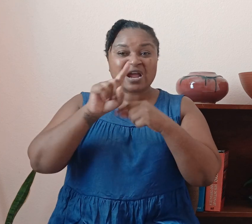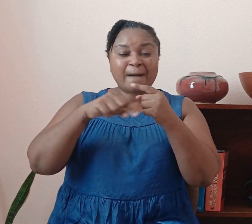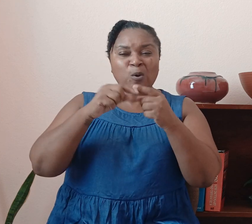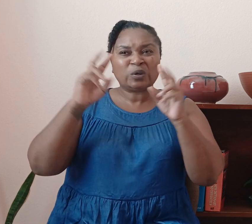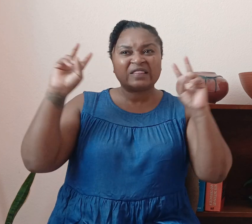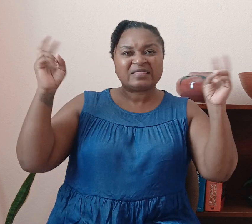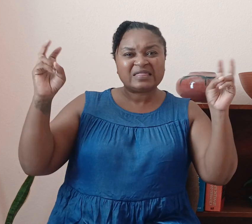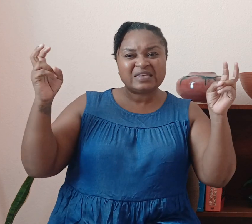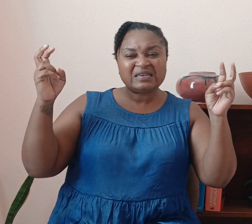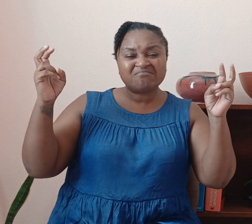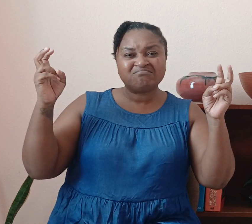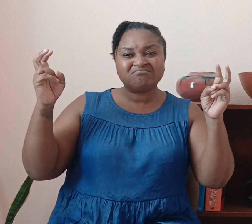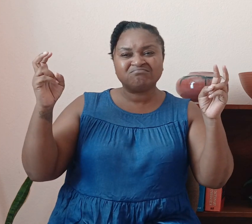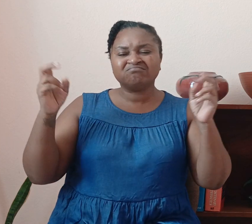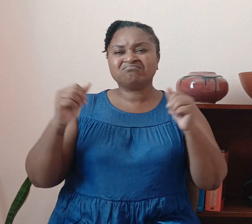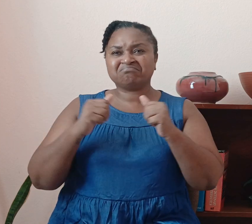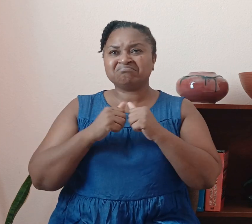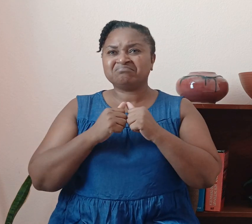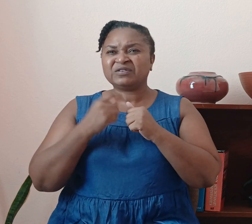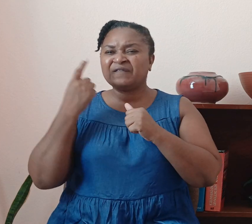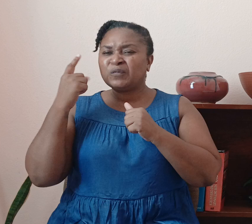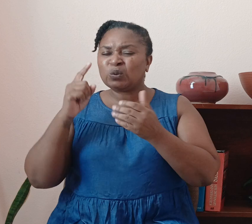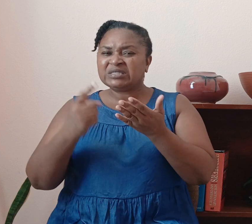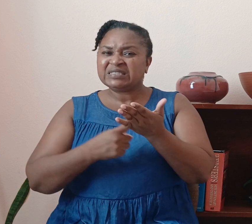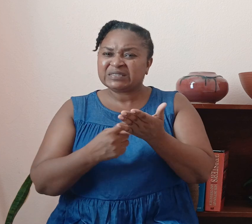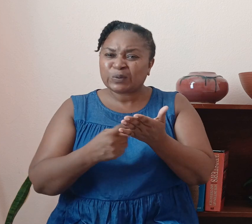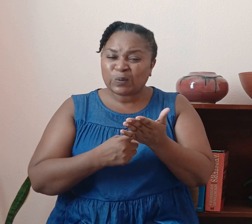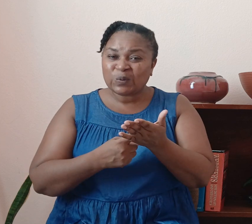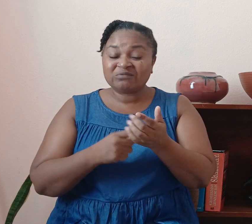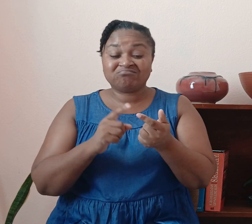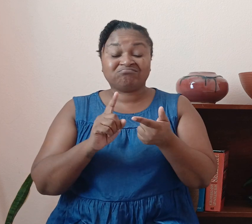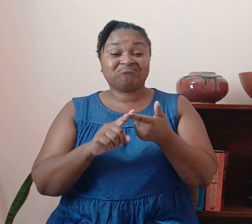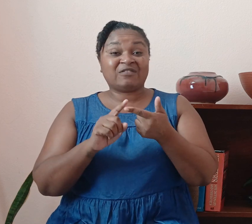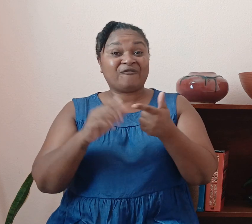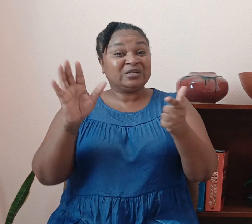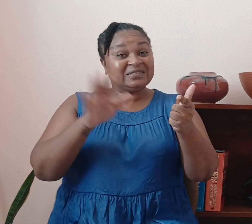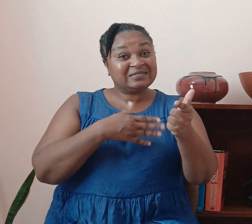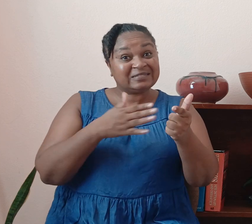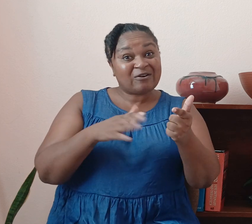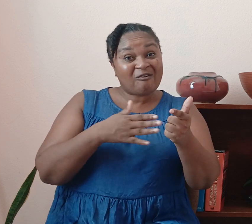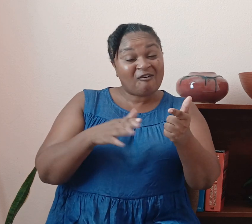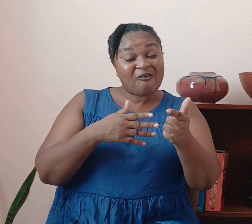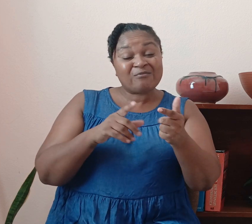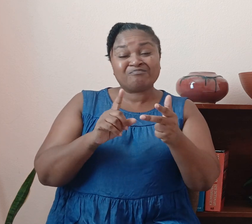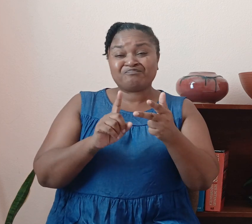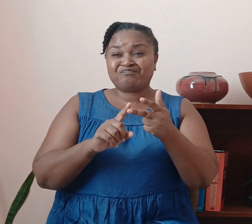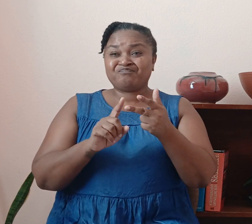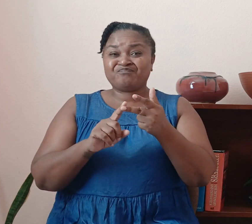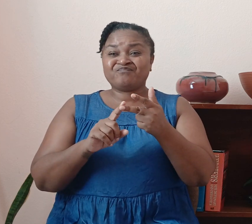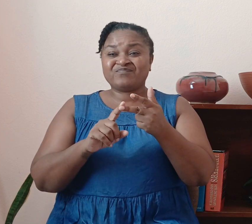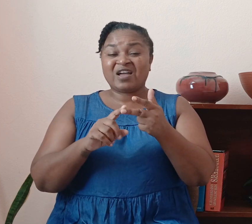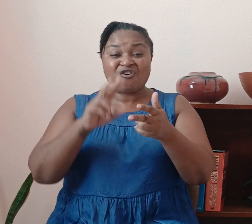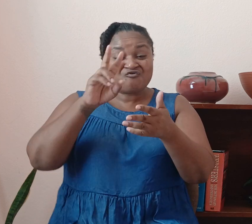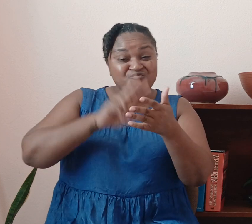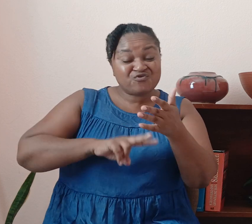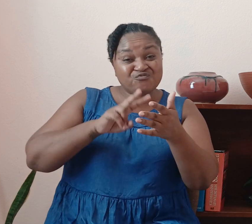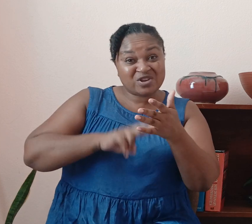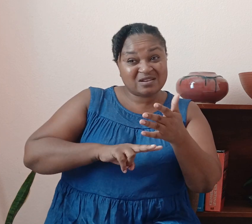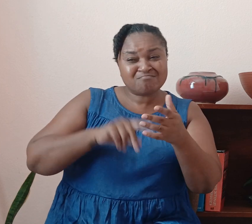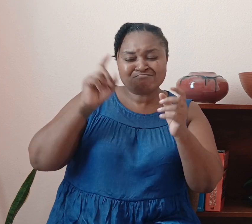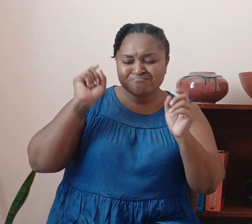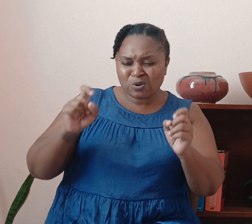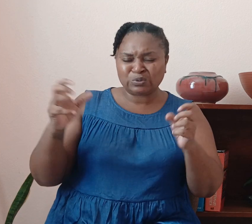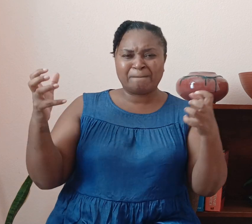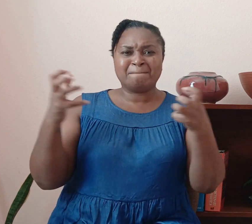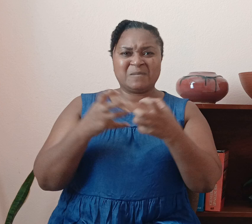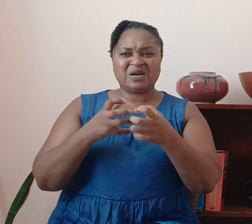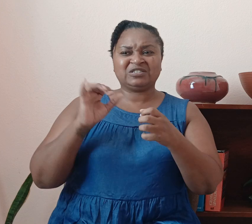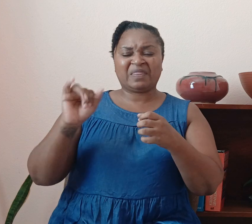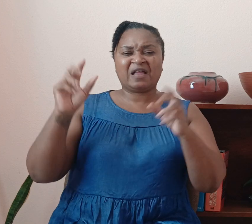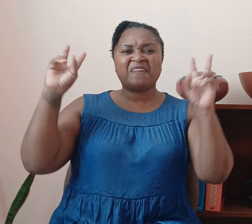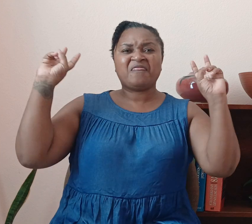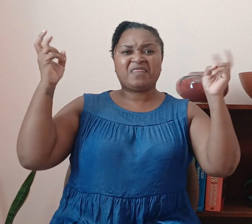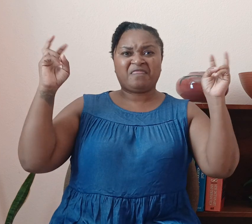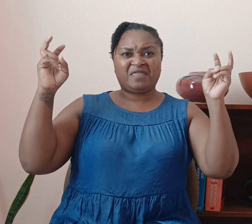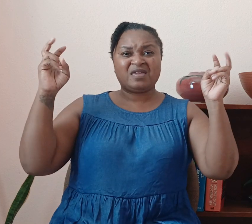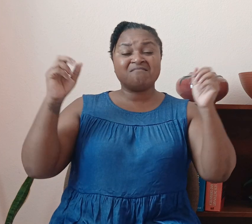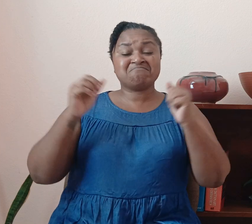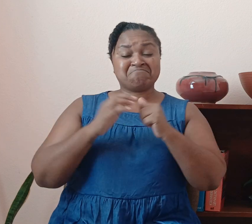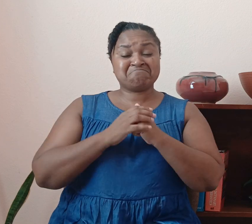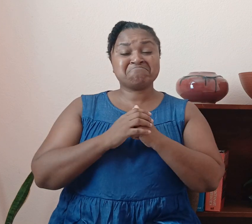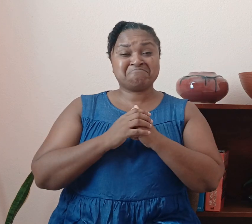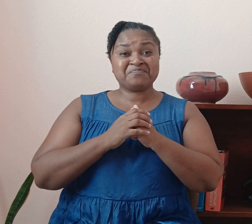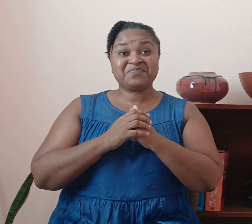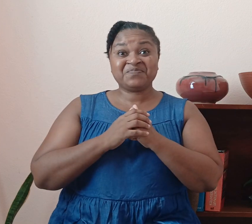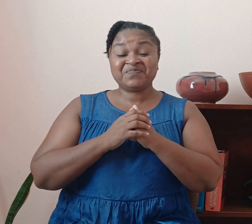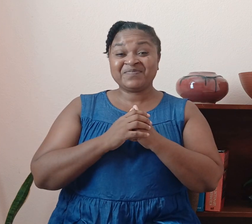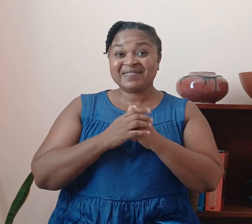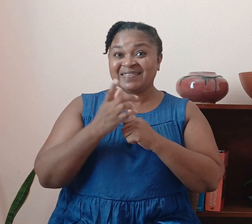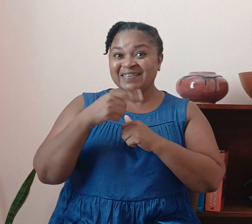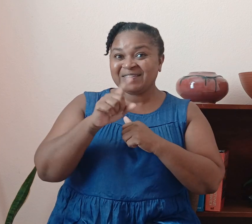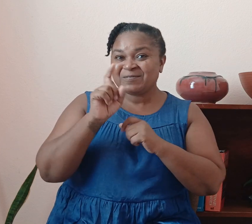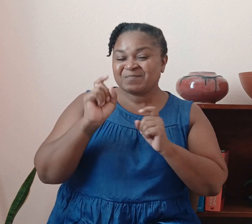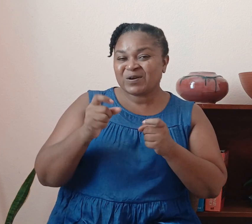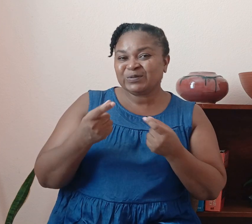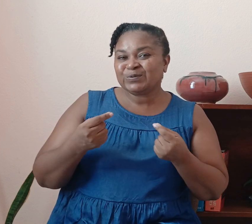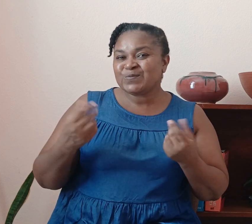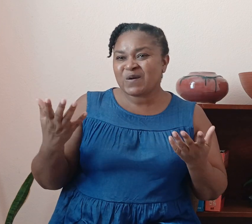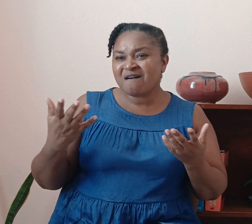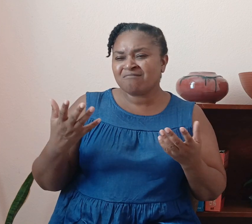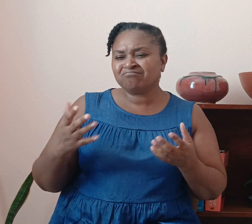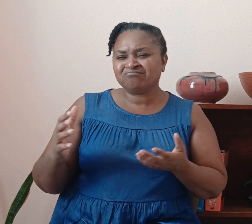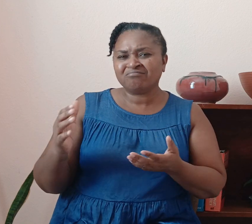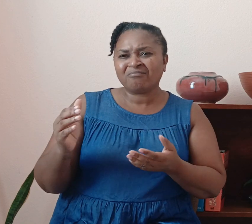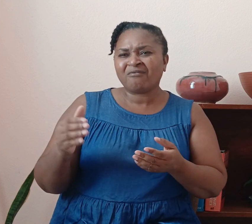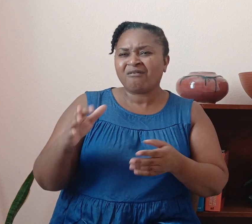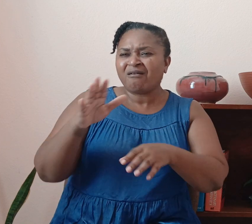discussions, songs and readings will be done. You should then secure several people who will